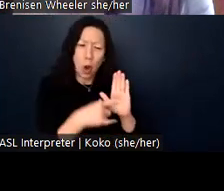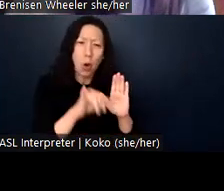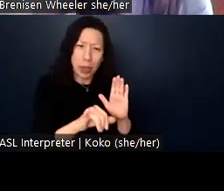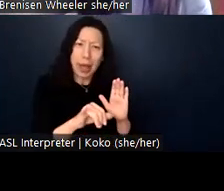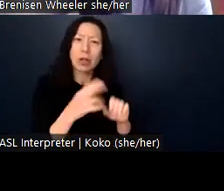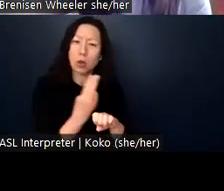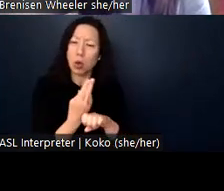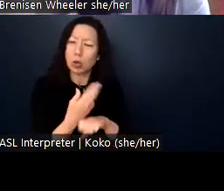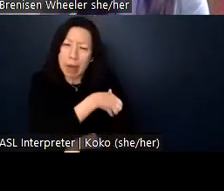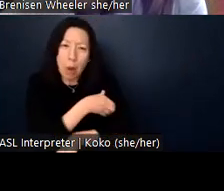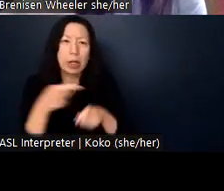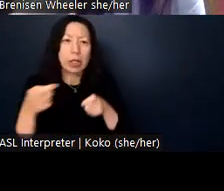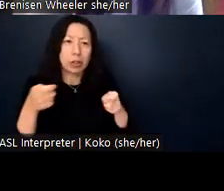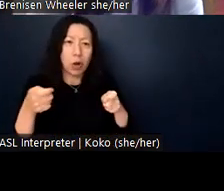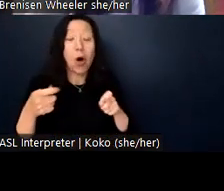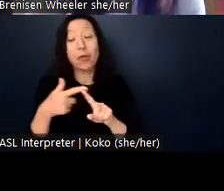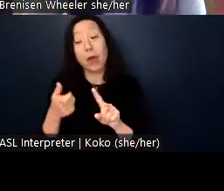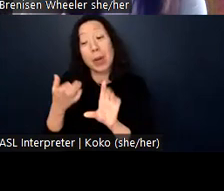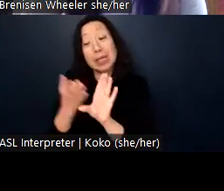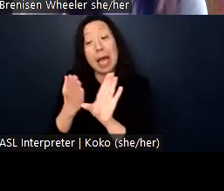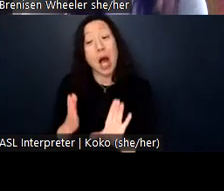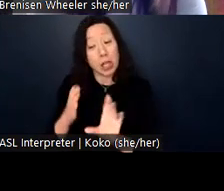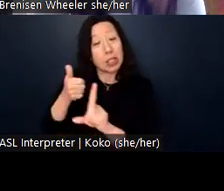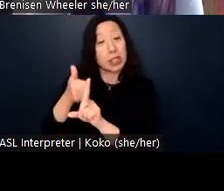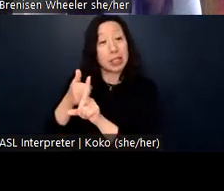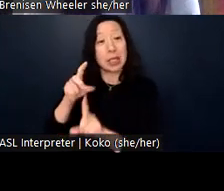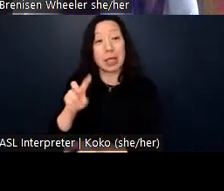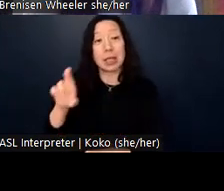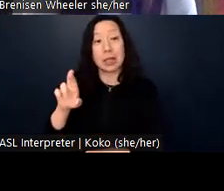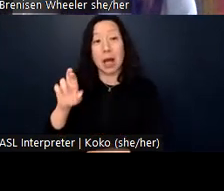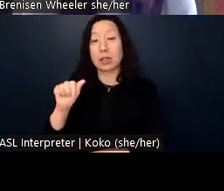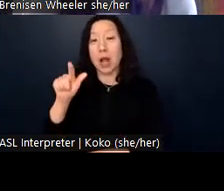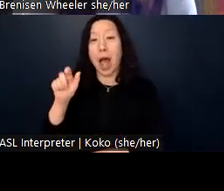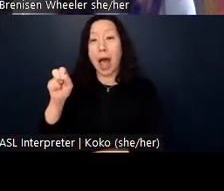12:16:35 Dr. L. Pence, who interviewed hundreds of survivors, particularly women at the time,